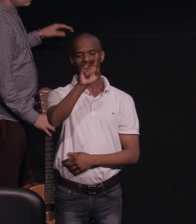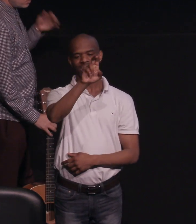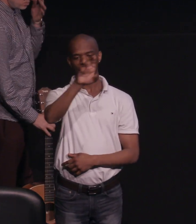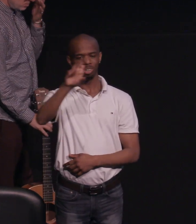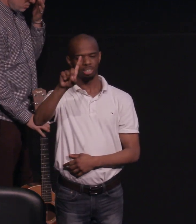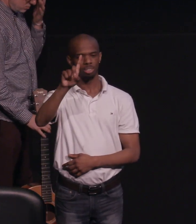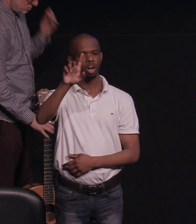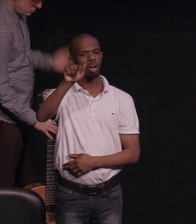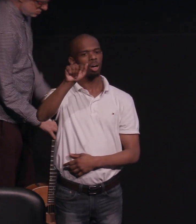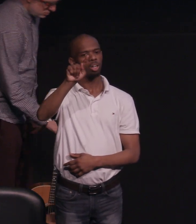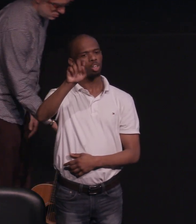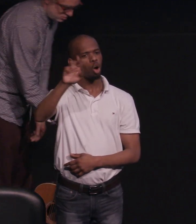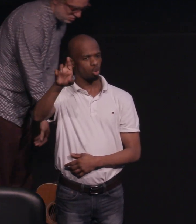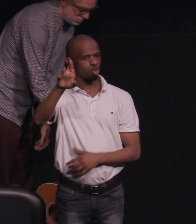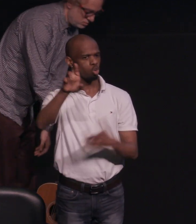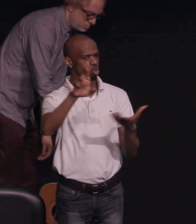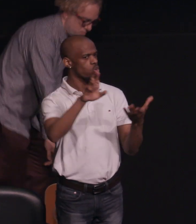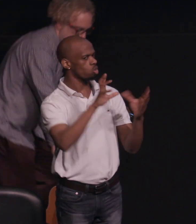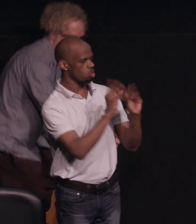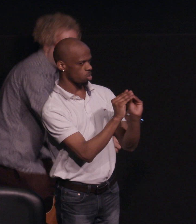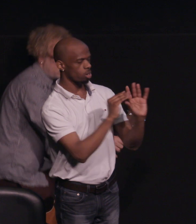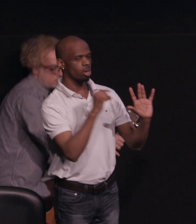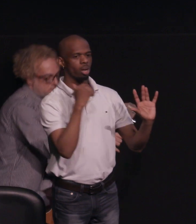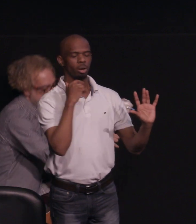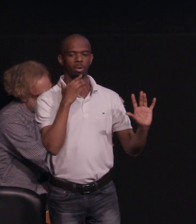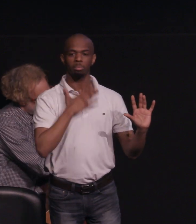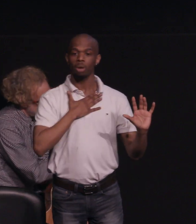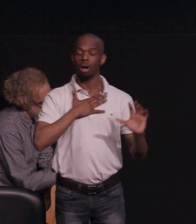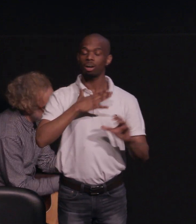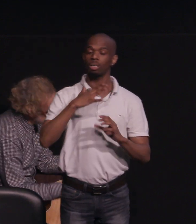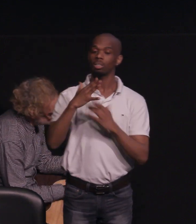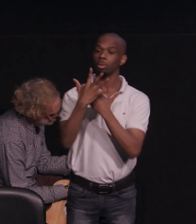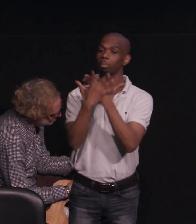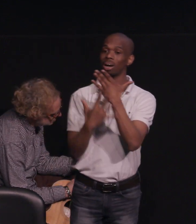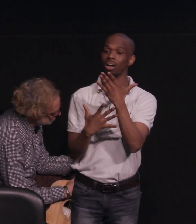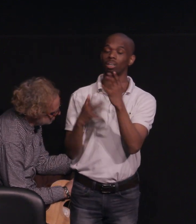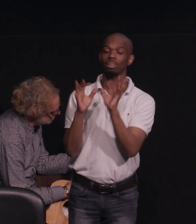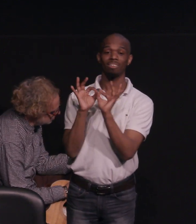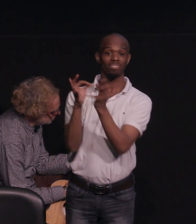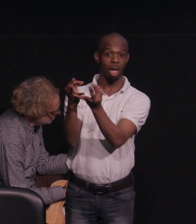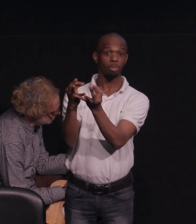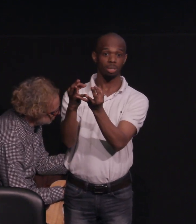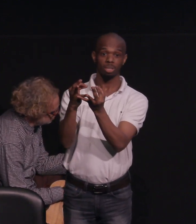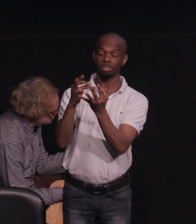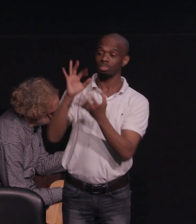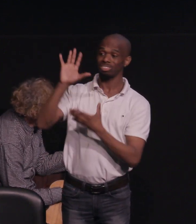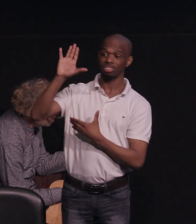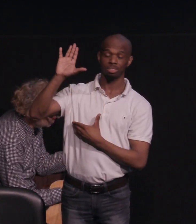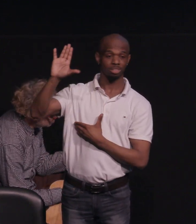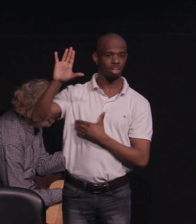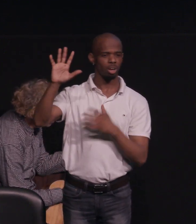I was really inspired by my maternal family's artistic lens through which they saw the world,